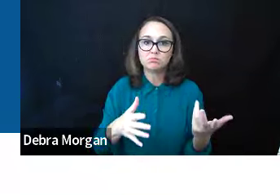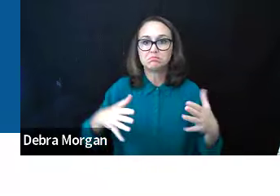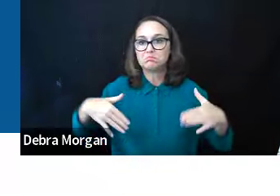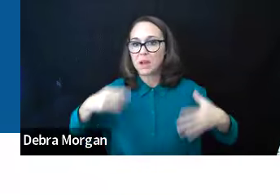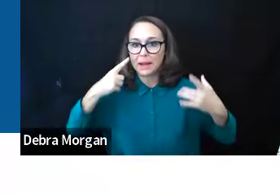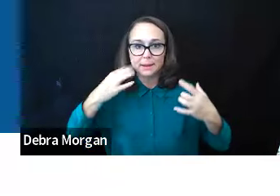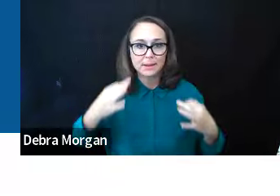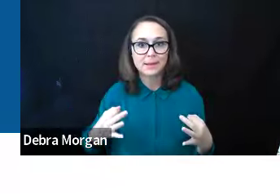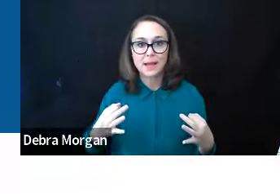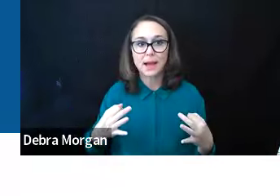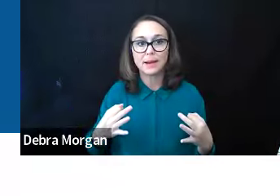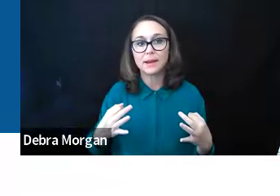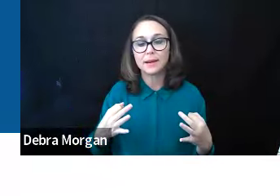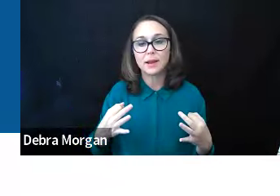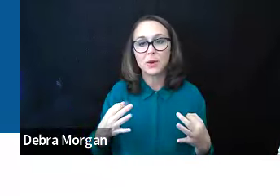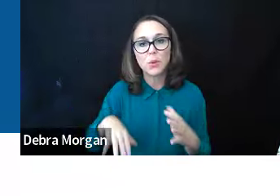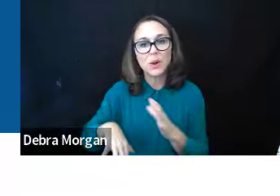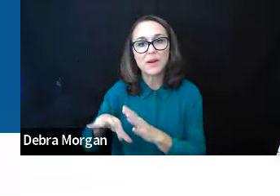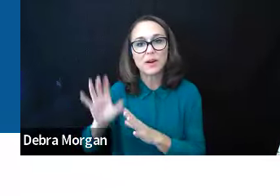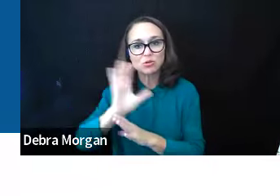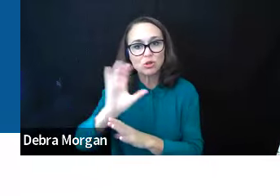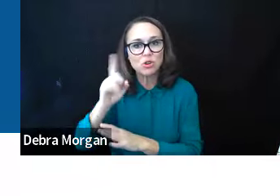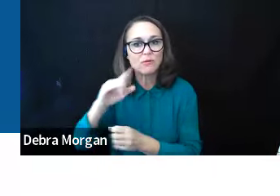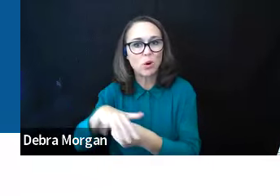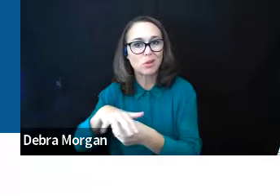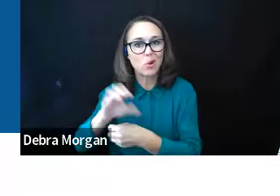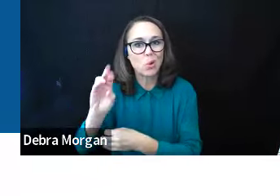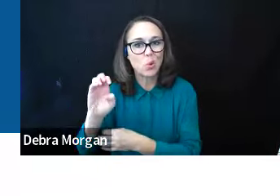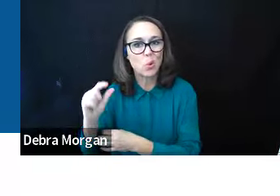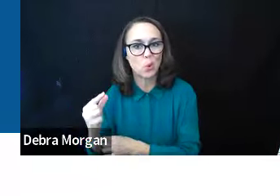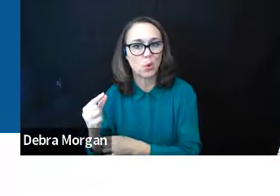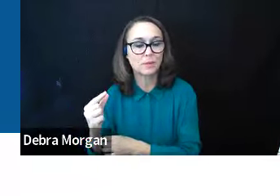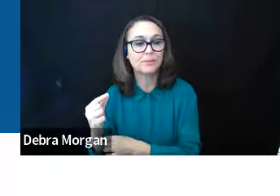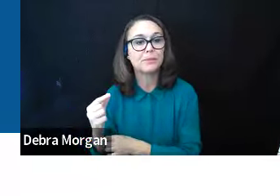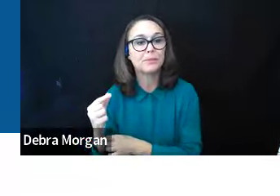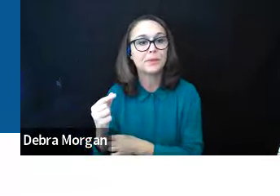with a local organization. I mentioned here that most of these are to be determined because we're